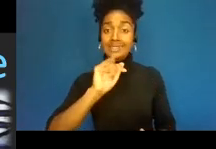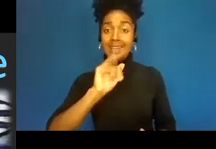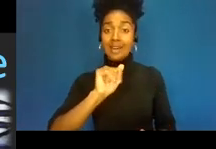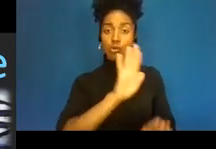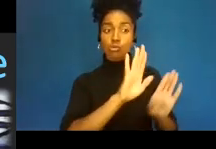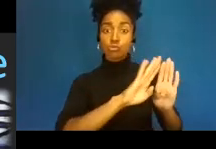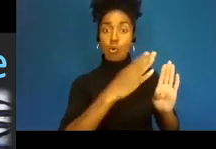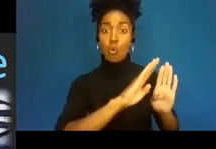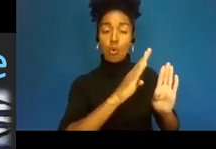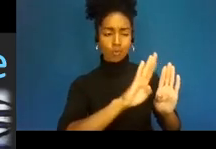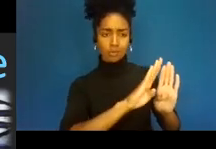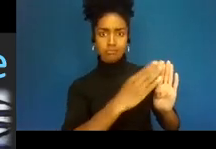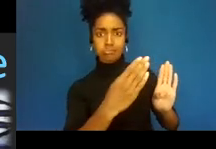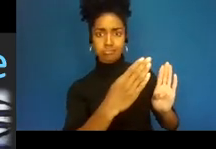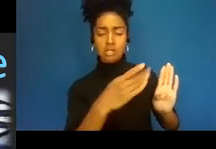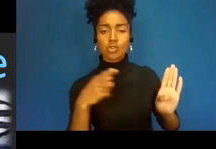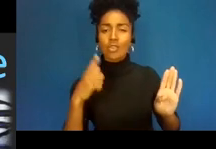so they called for a welfare check.